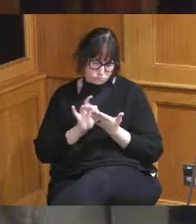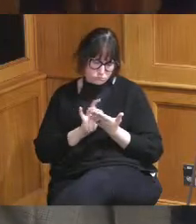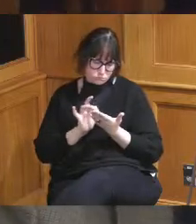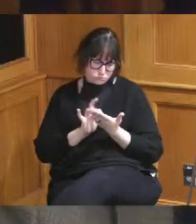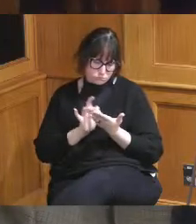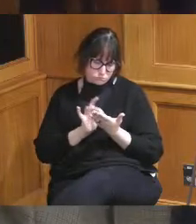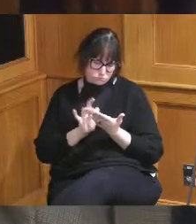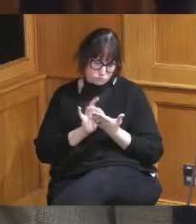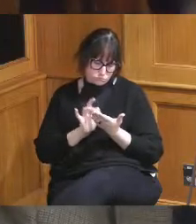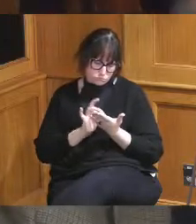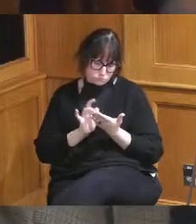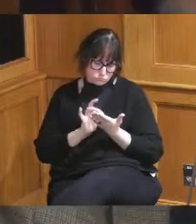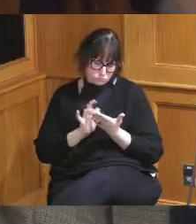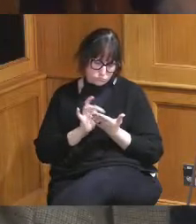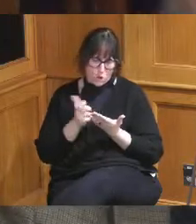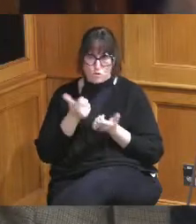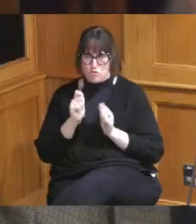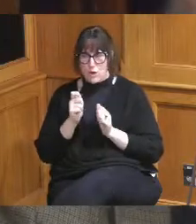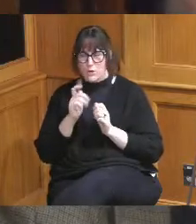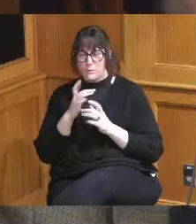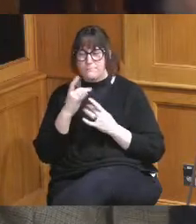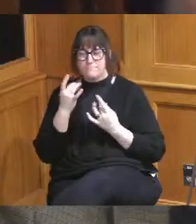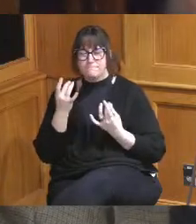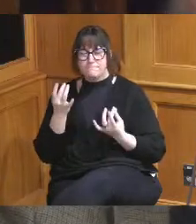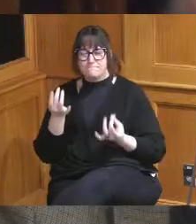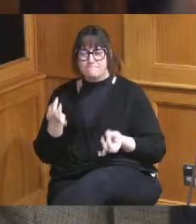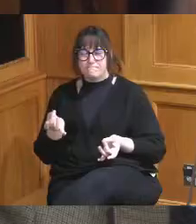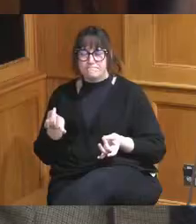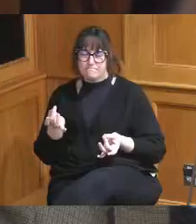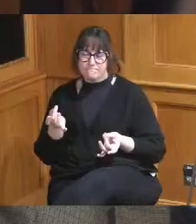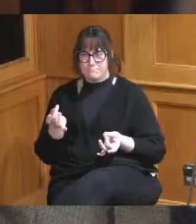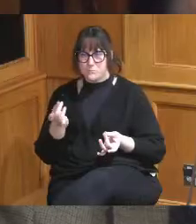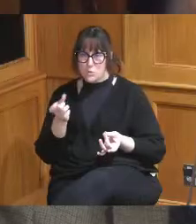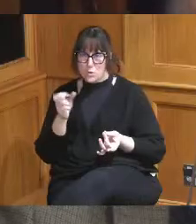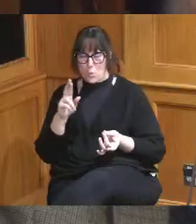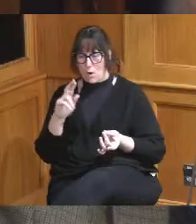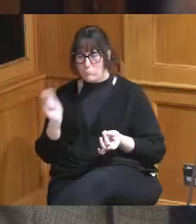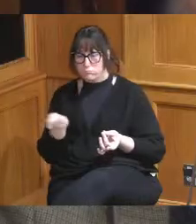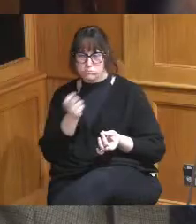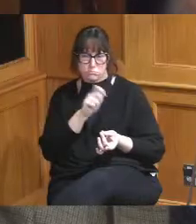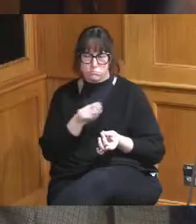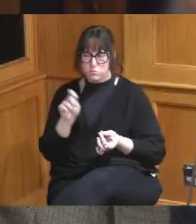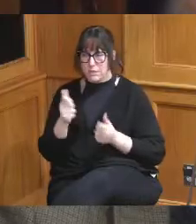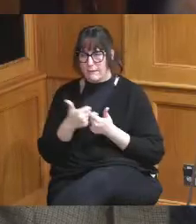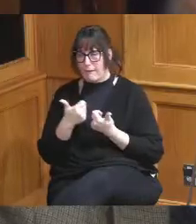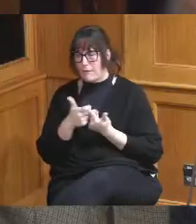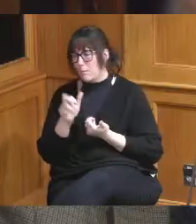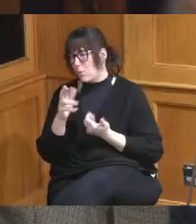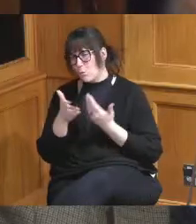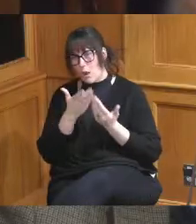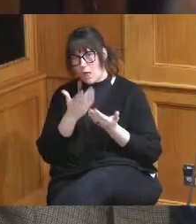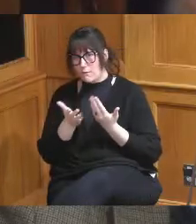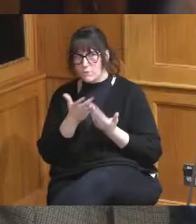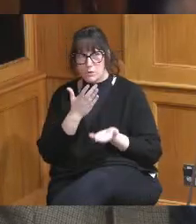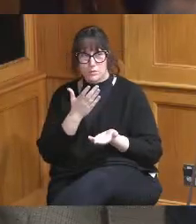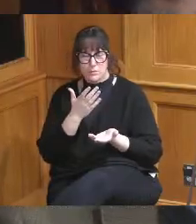their reset themselves or like you said pingpong what have you I do not see that as frivolous if